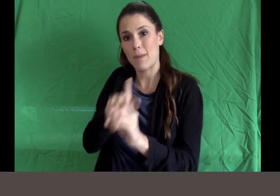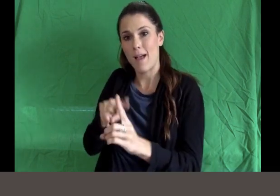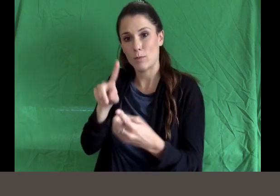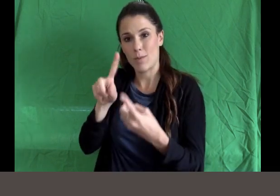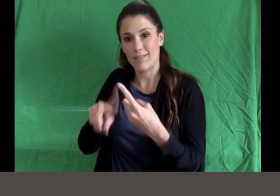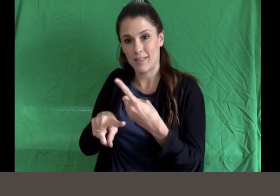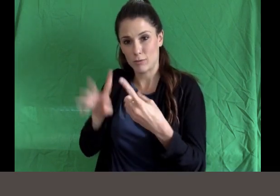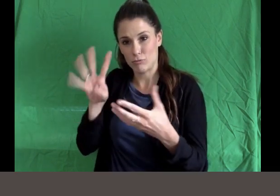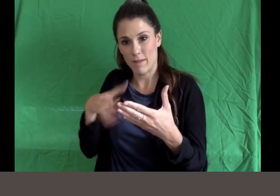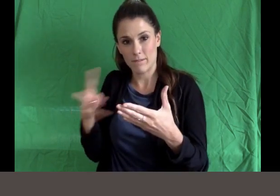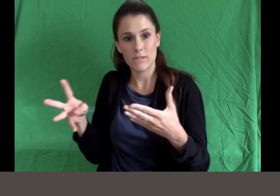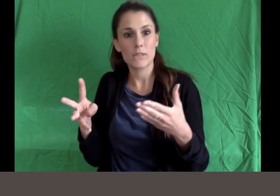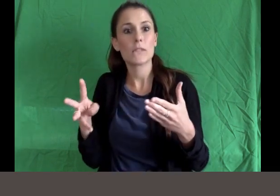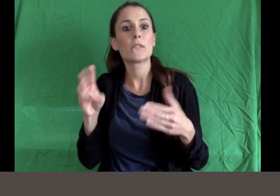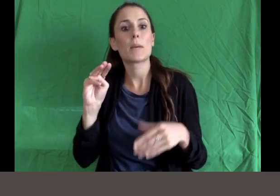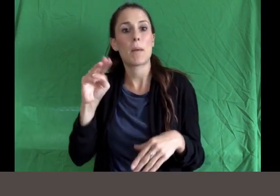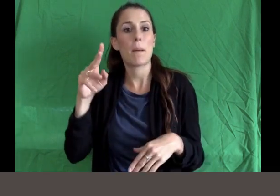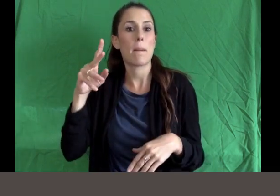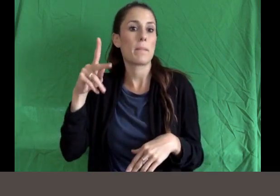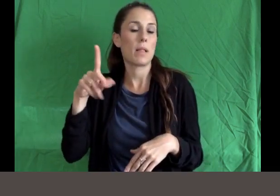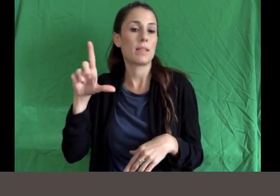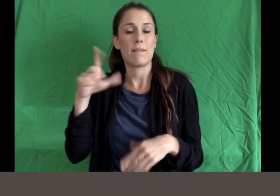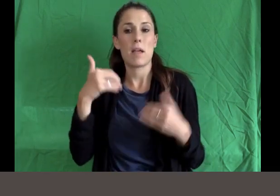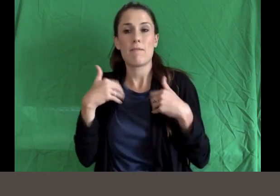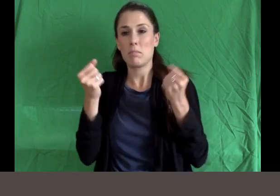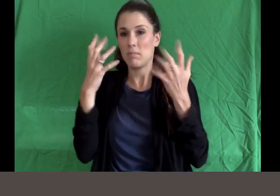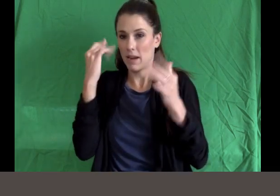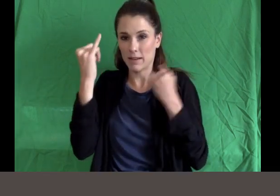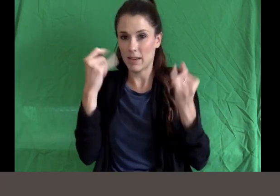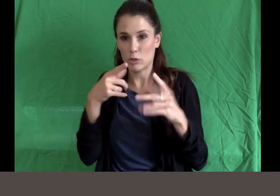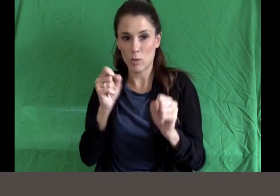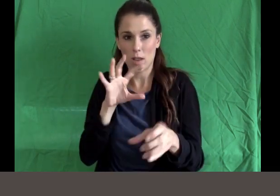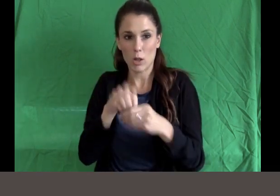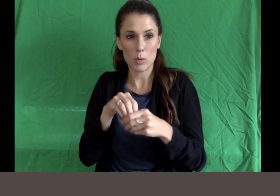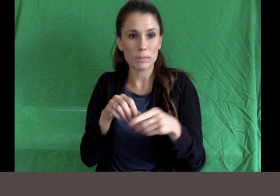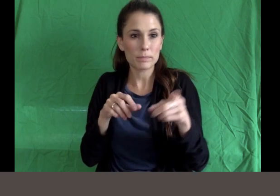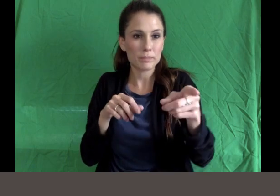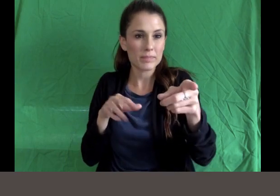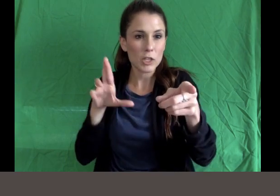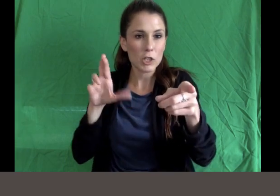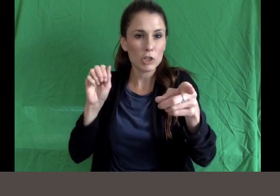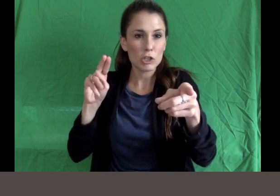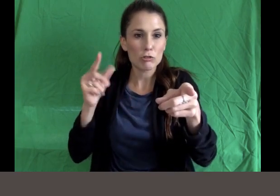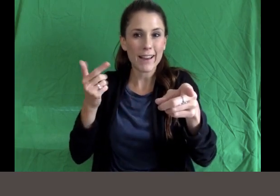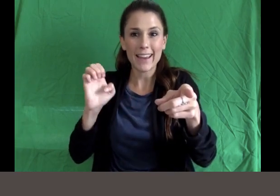ideas to include one of my favorites is the range frame here in the previous rendition